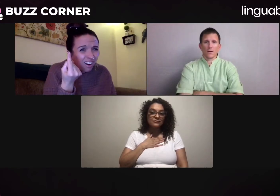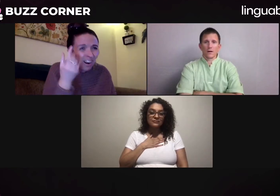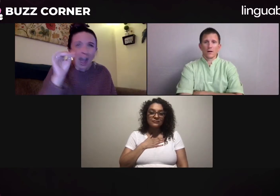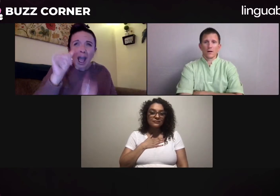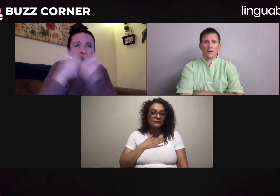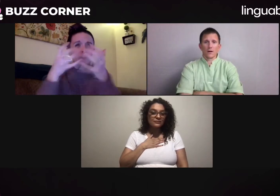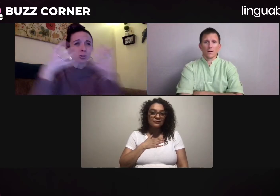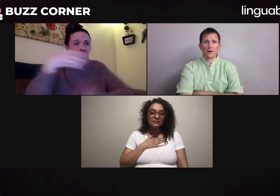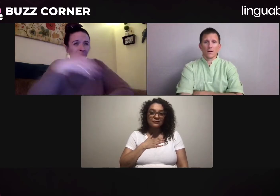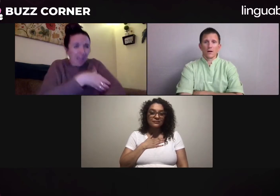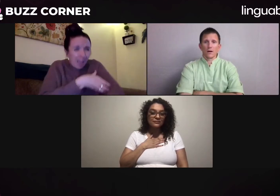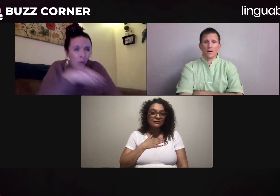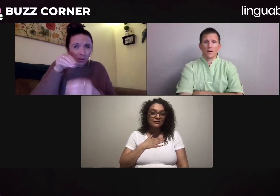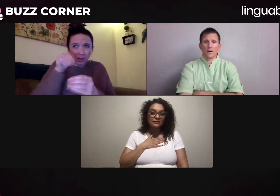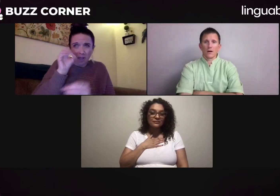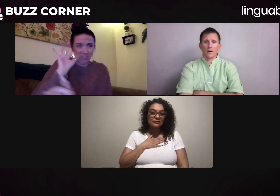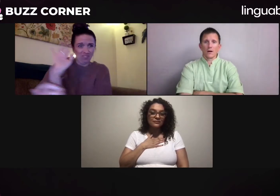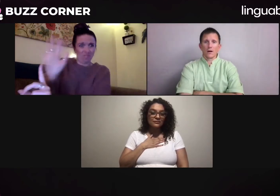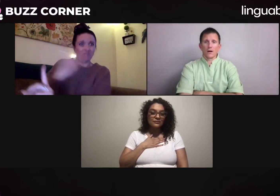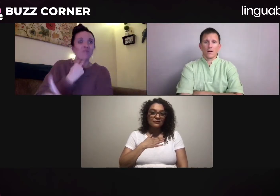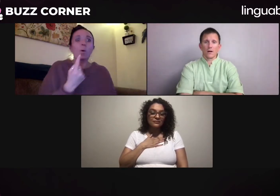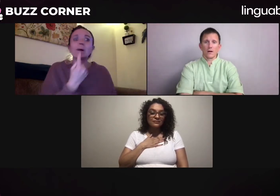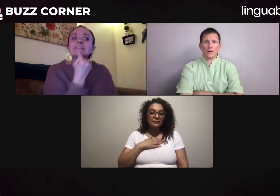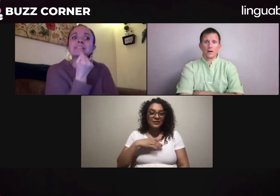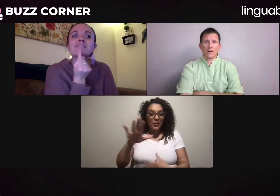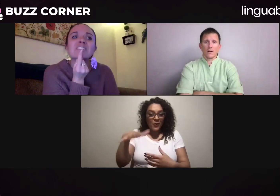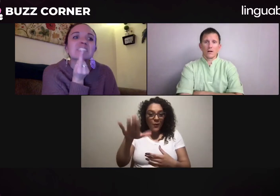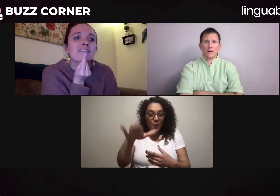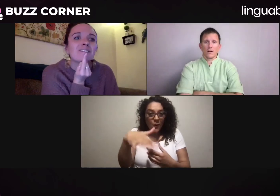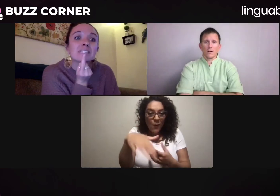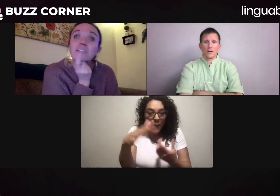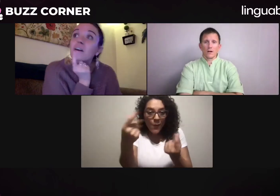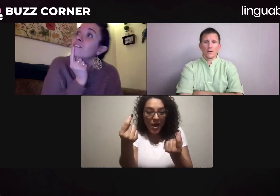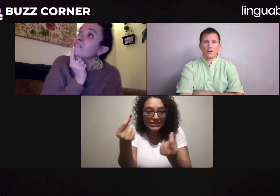There is so much power the interpreters have because of their ability to speak.